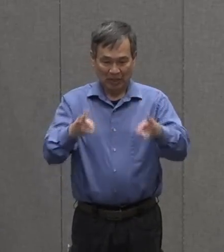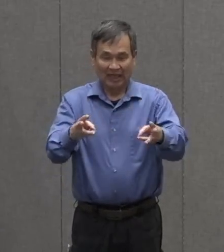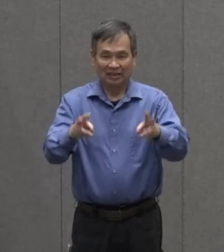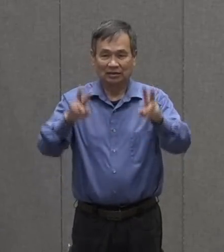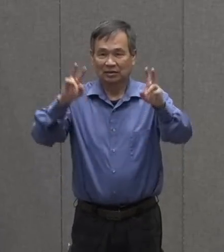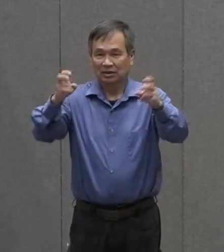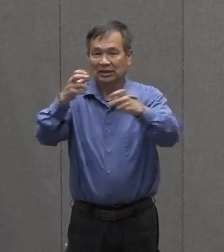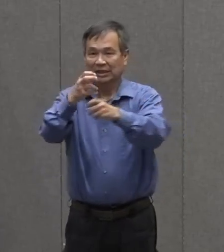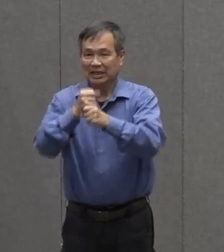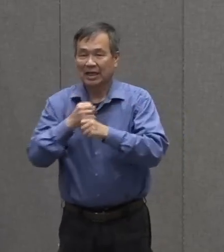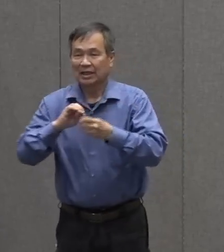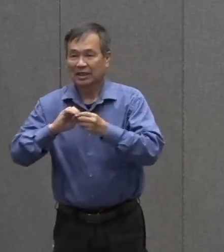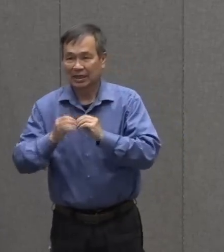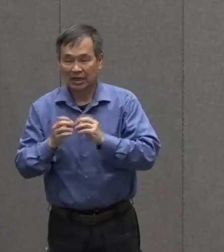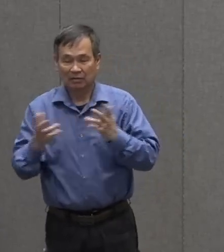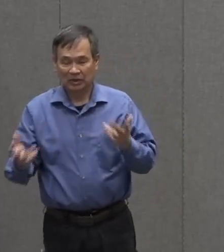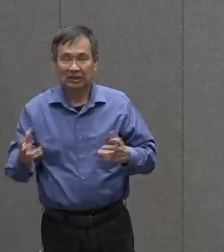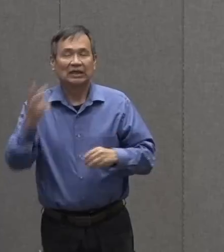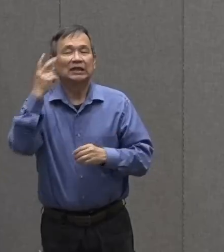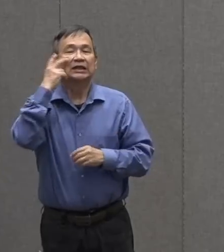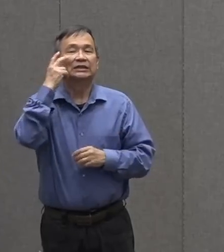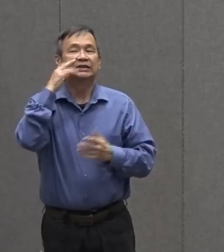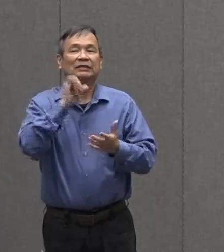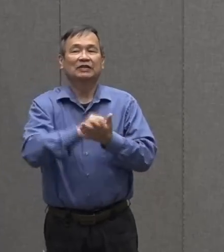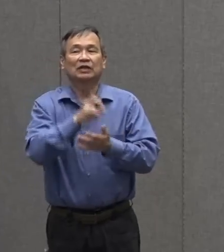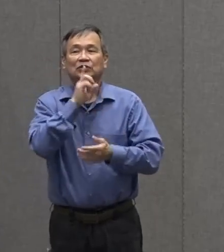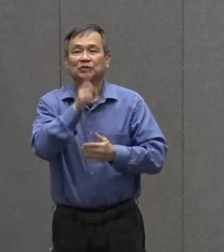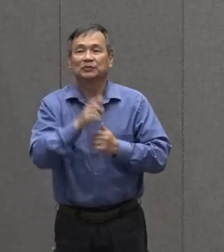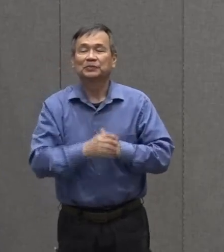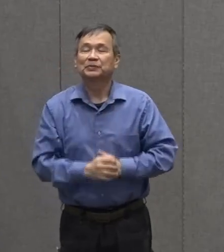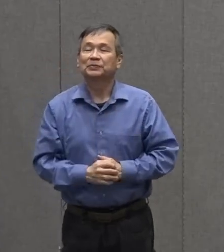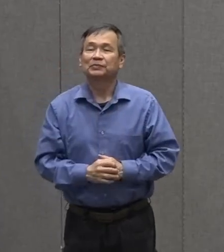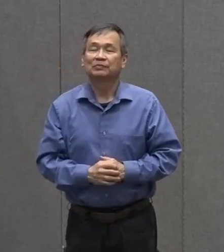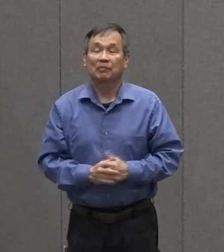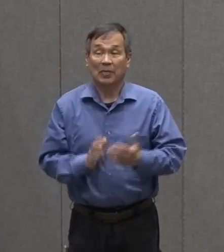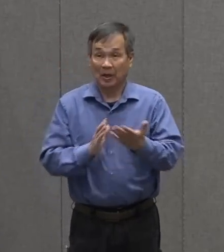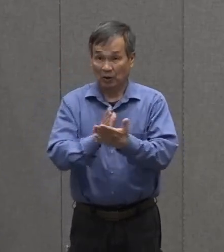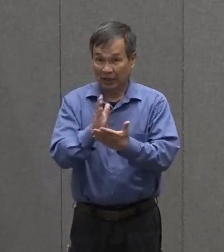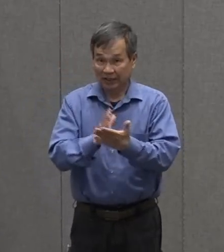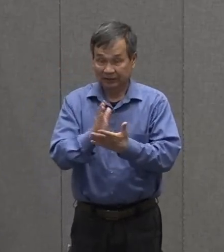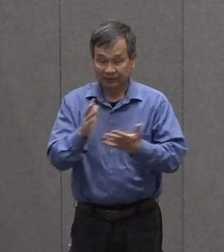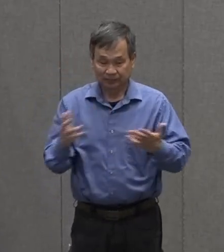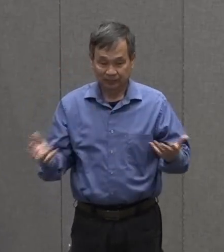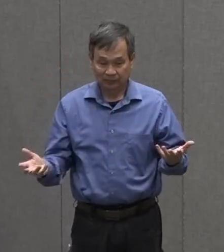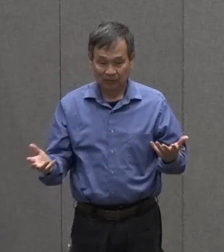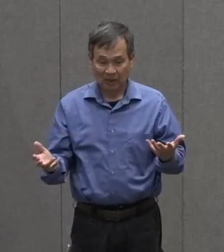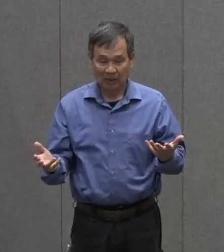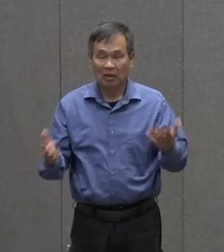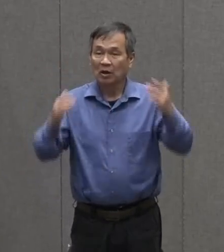might only have three factors. Let's see if that's true. All right, so what would the next one be?